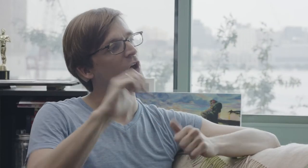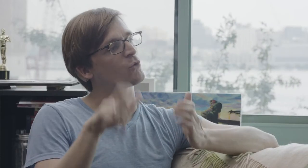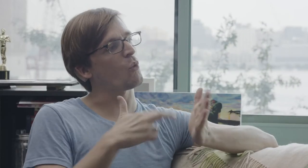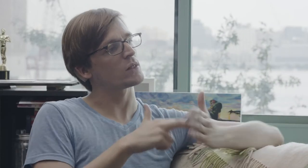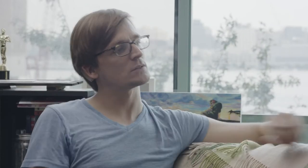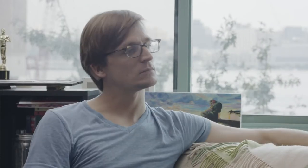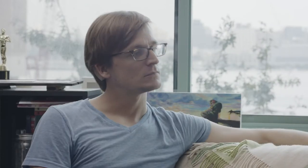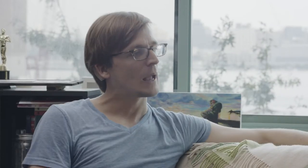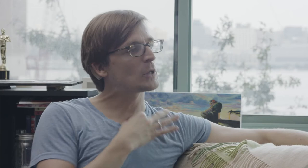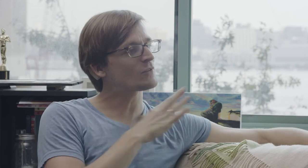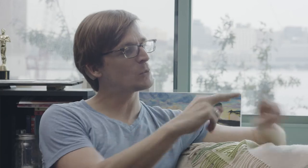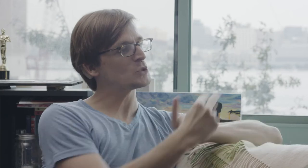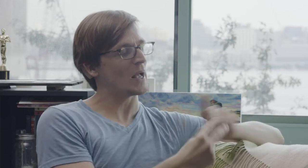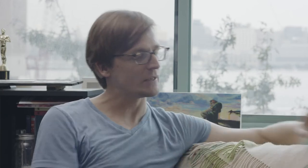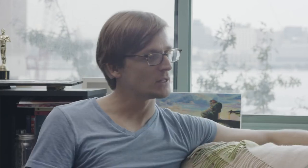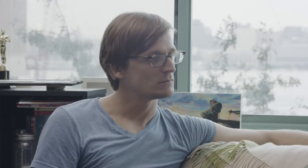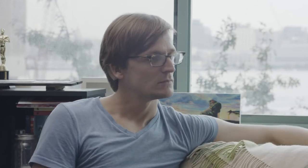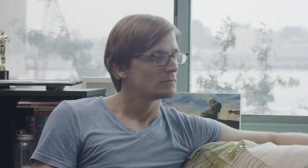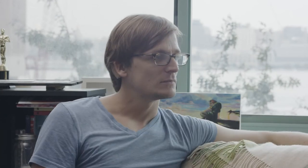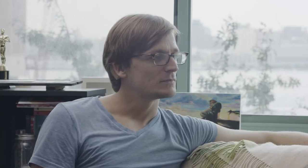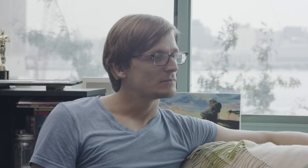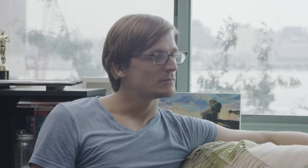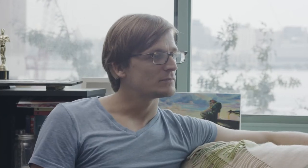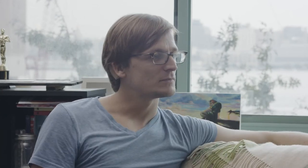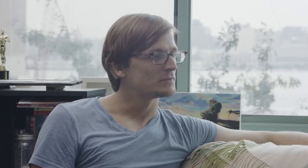for a role that isn't necessarily a visually impaired character?